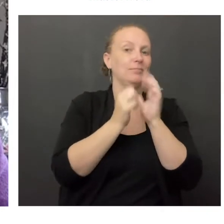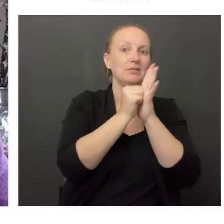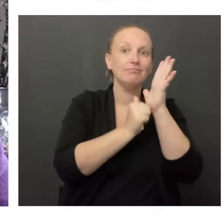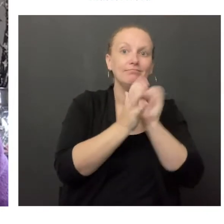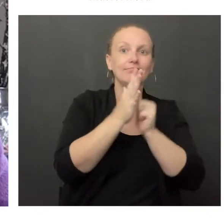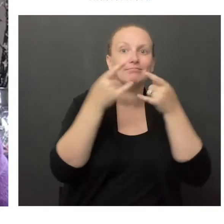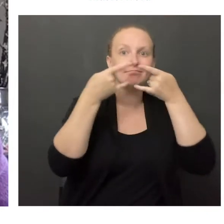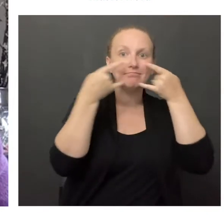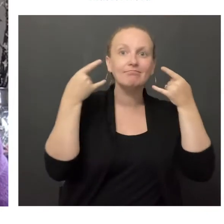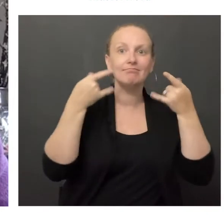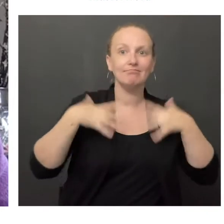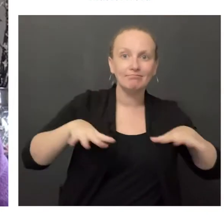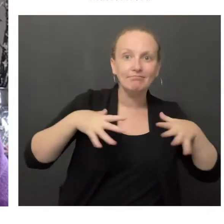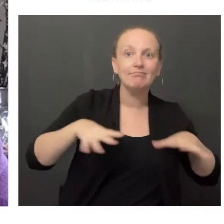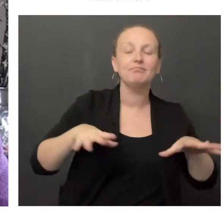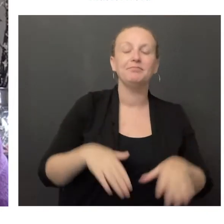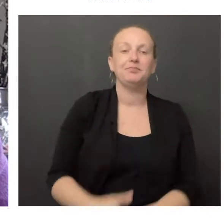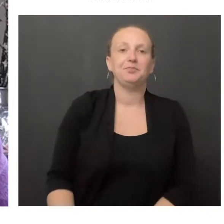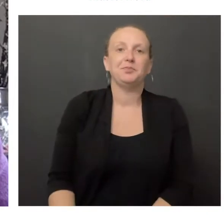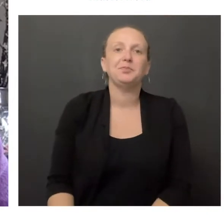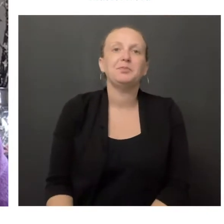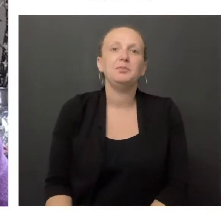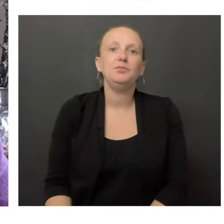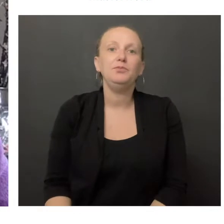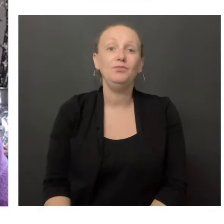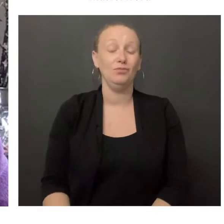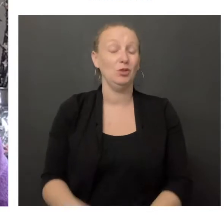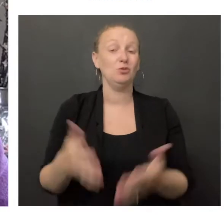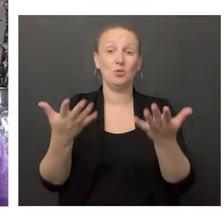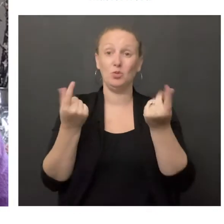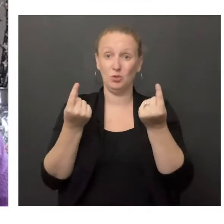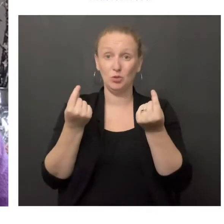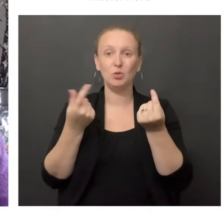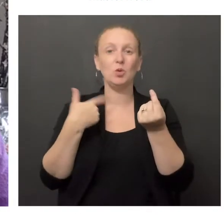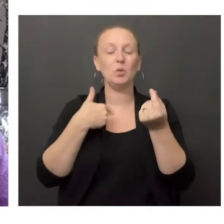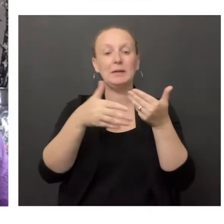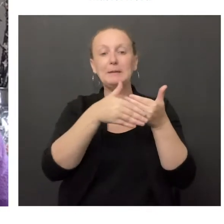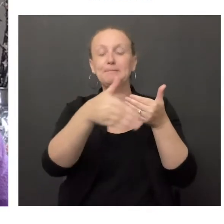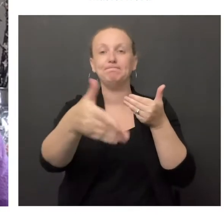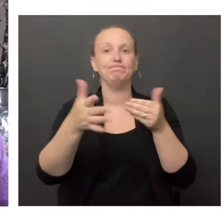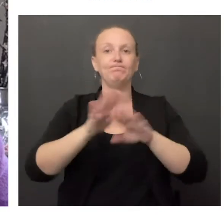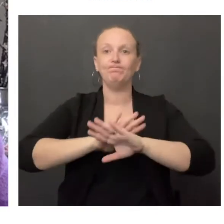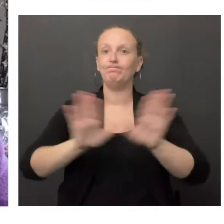we basically eliminated the in-person interpreter, um